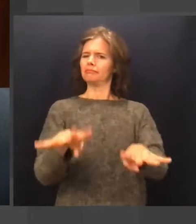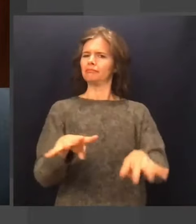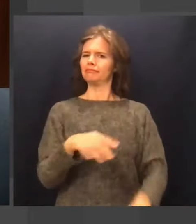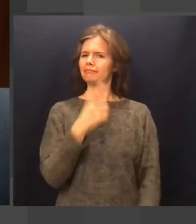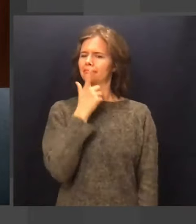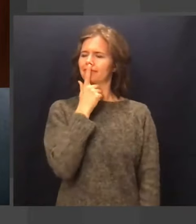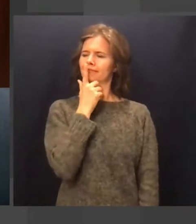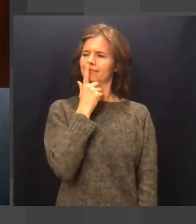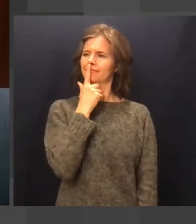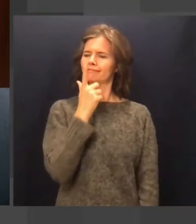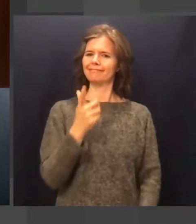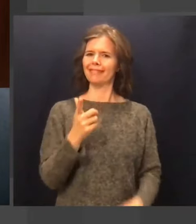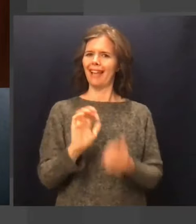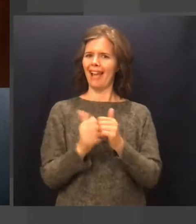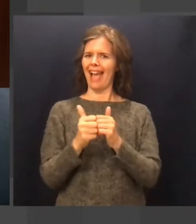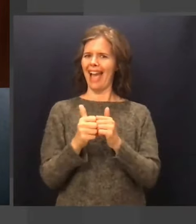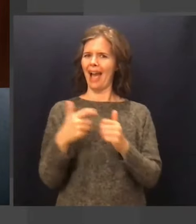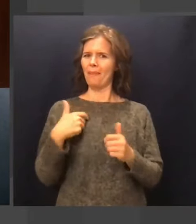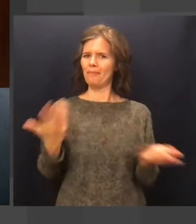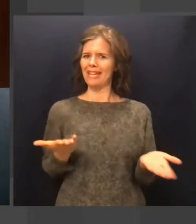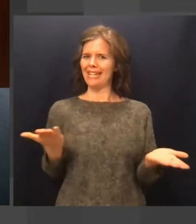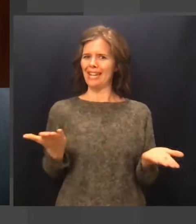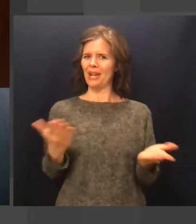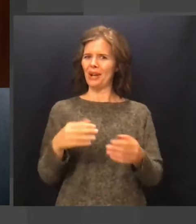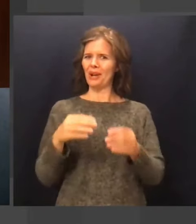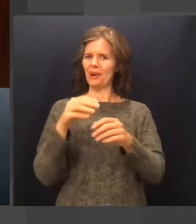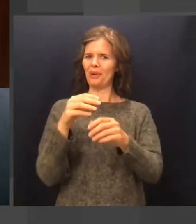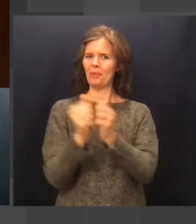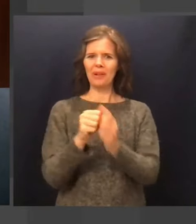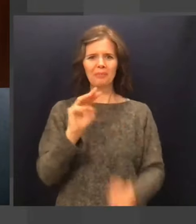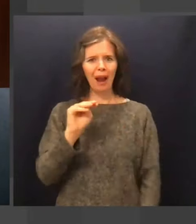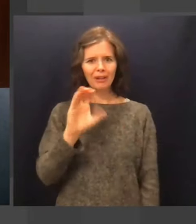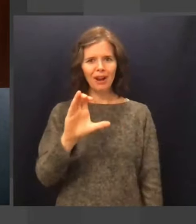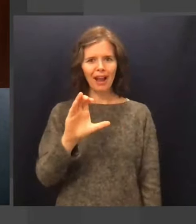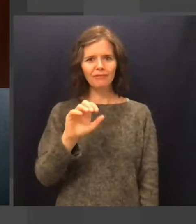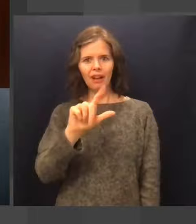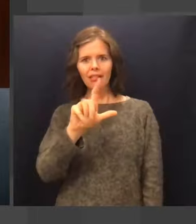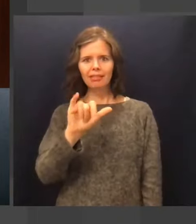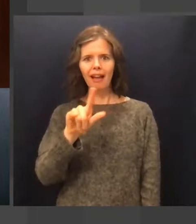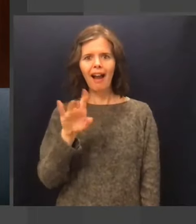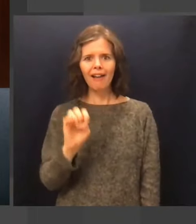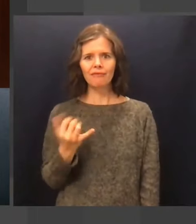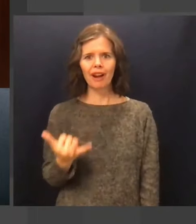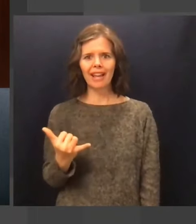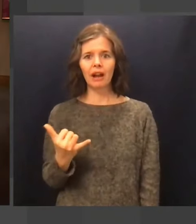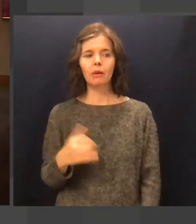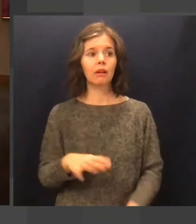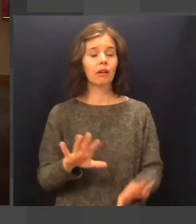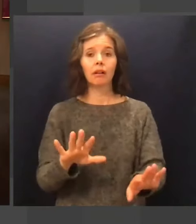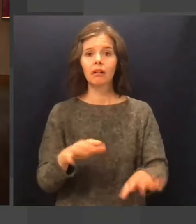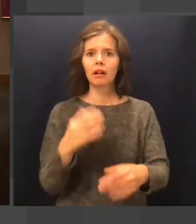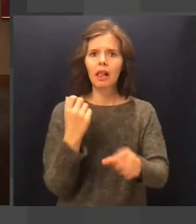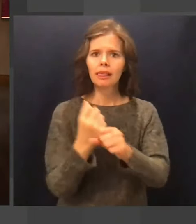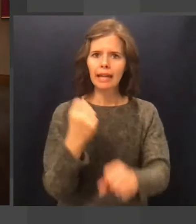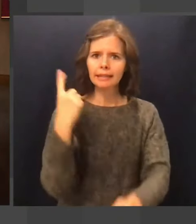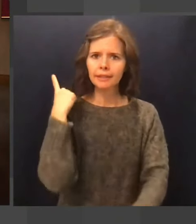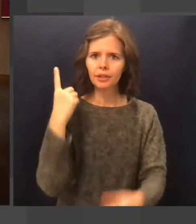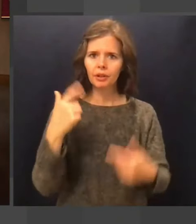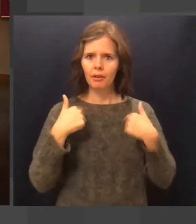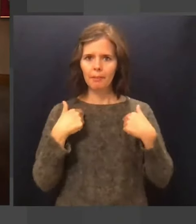AND I'LL JUST -- I'M NOT REALLY SURE HOW I'M HERE IN MINECRAFT